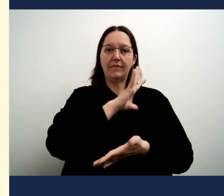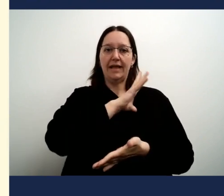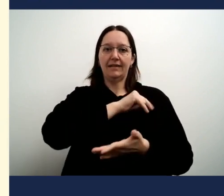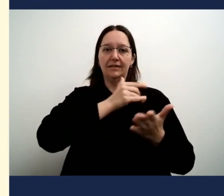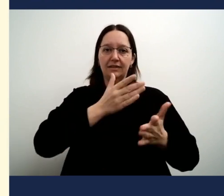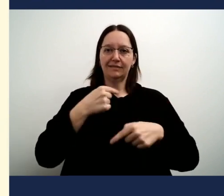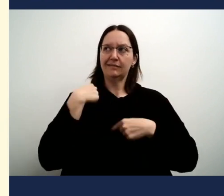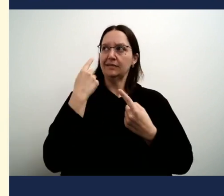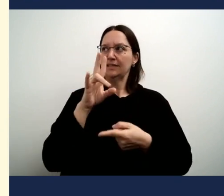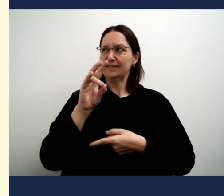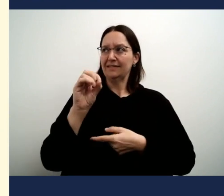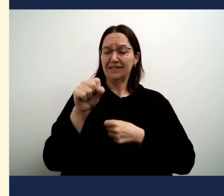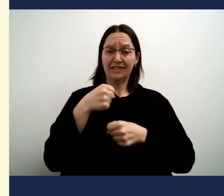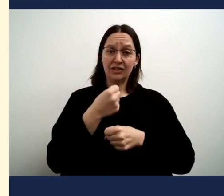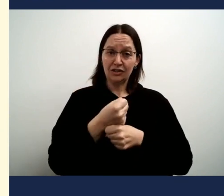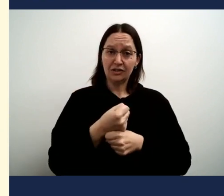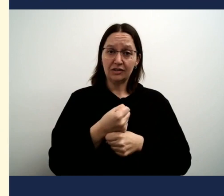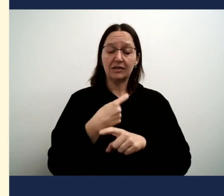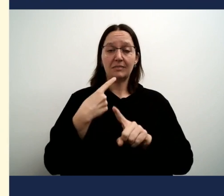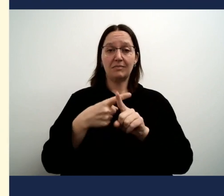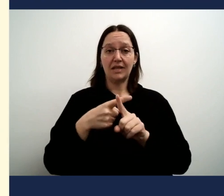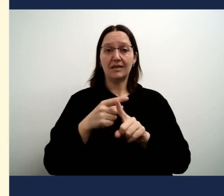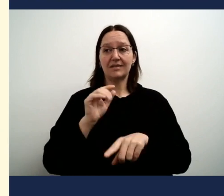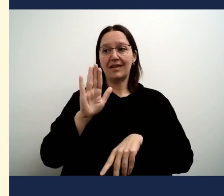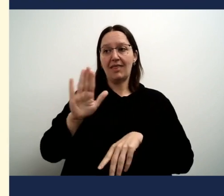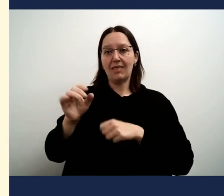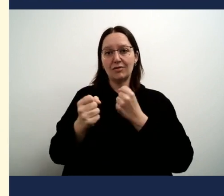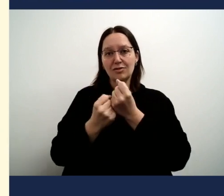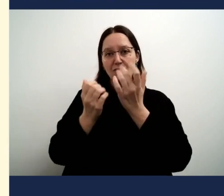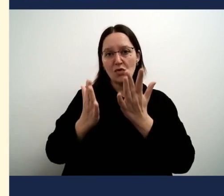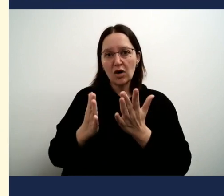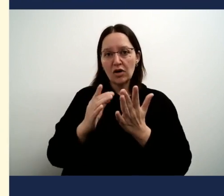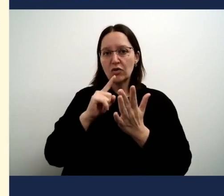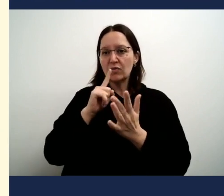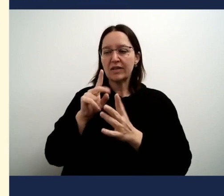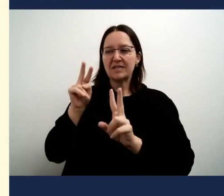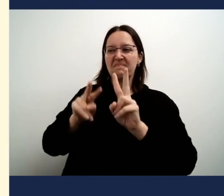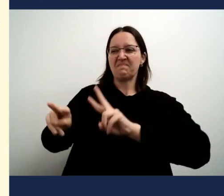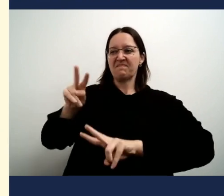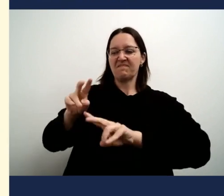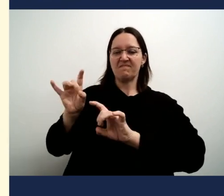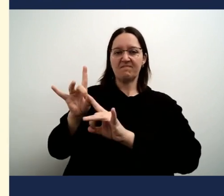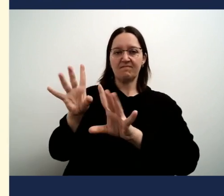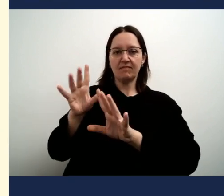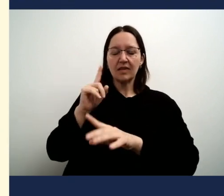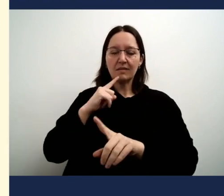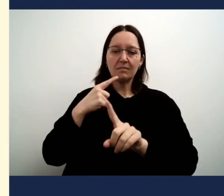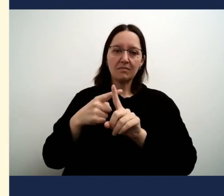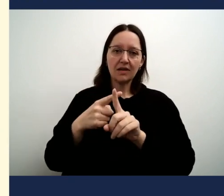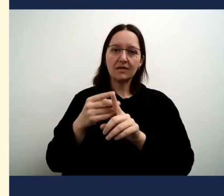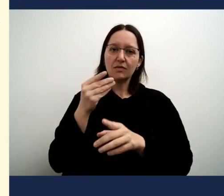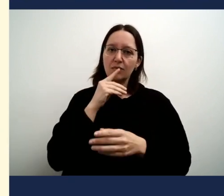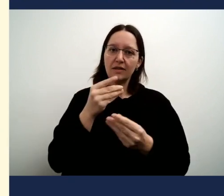racial slurs. So Zacharia and his friend stopped the car to confront this person. And as as soon as he comes out of the